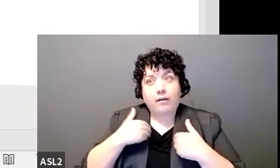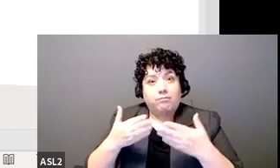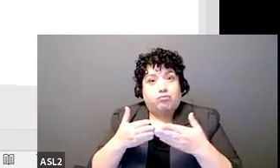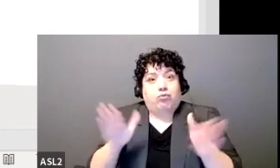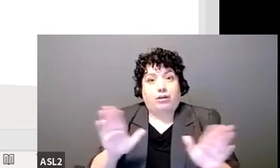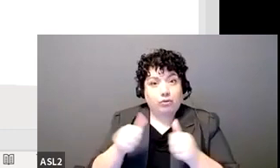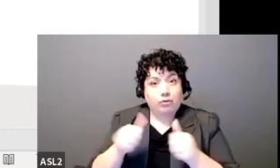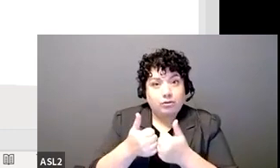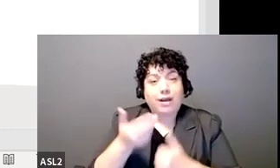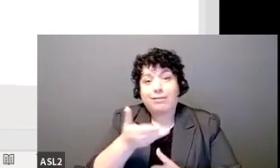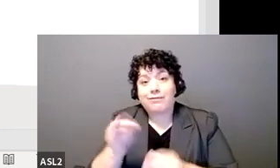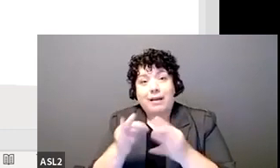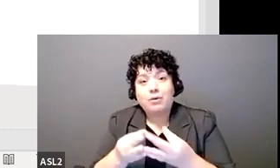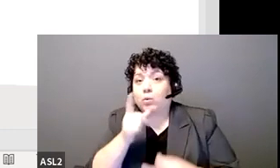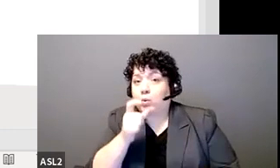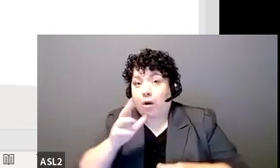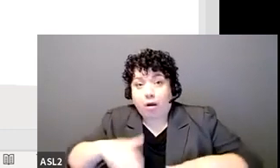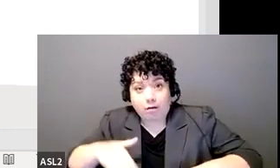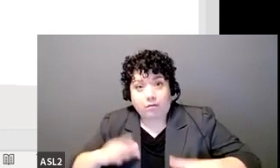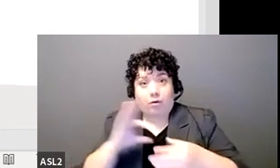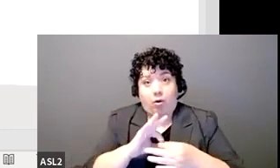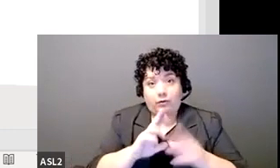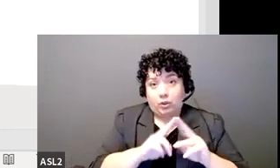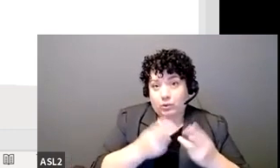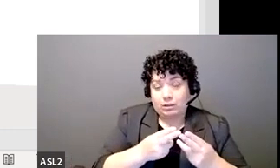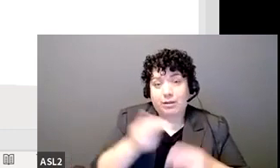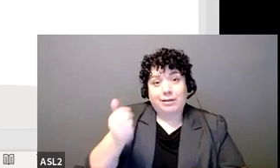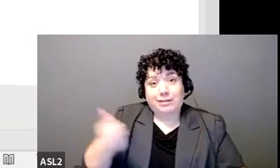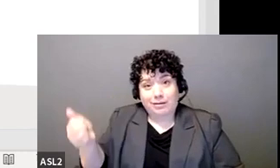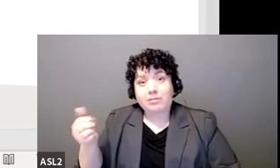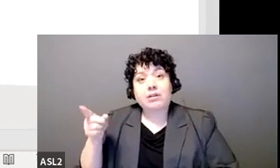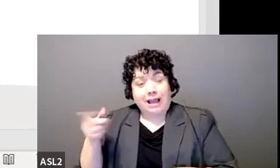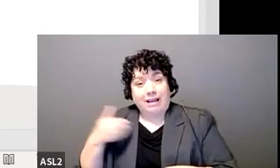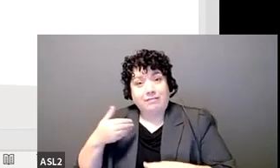who are not part of the union who have children with disabilities to access services and supports